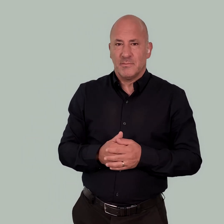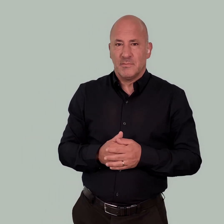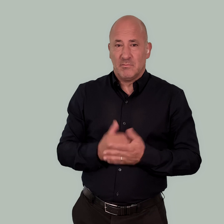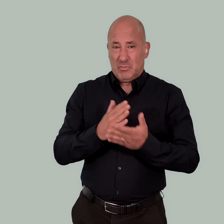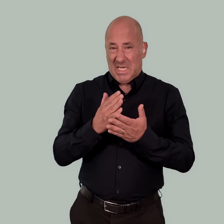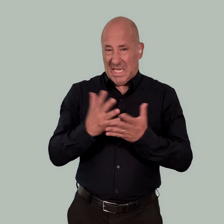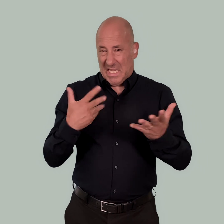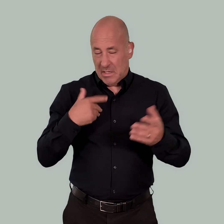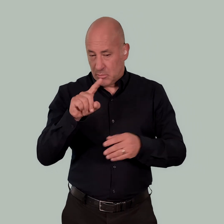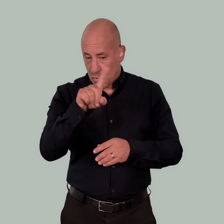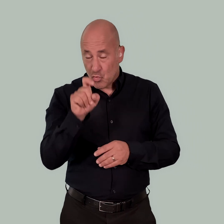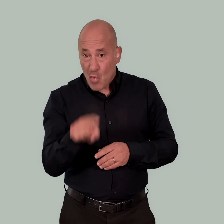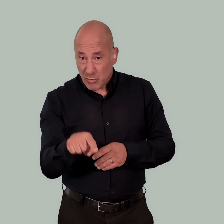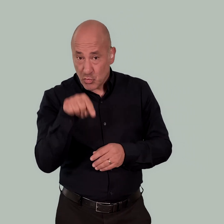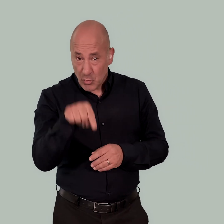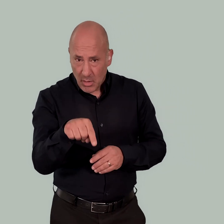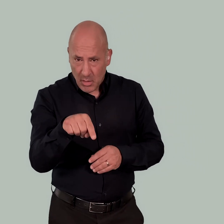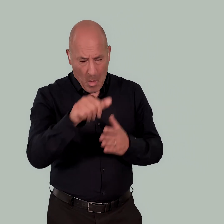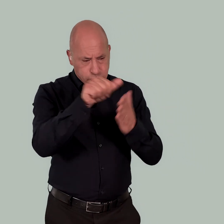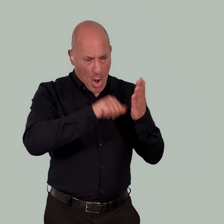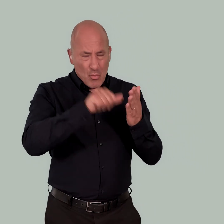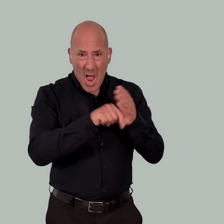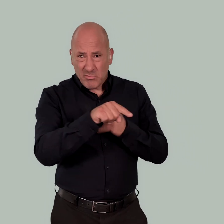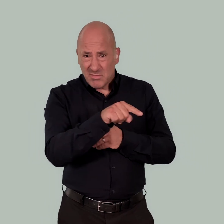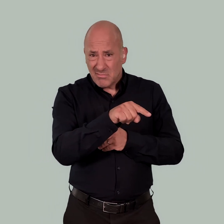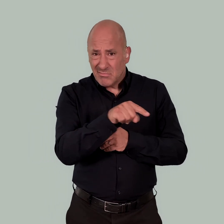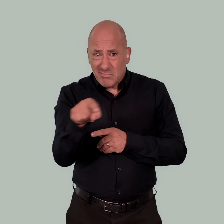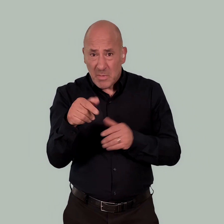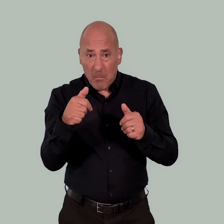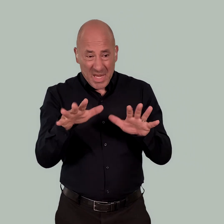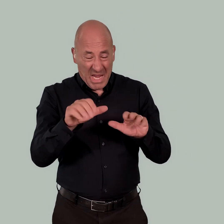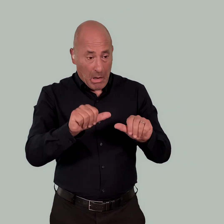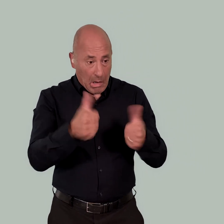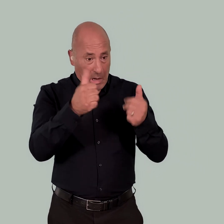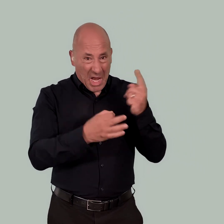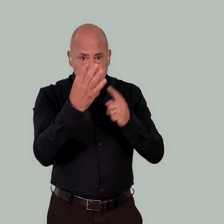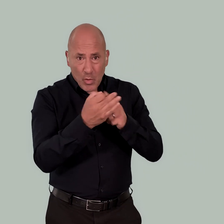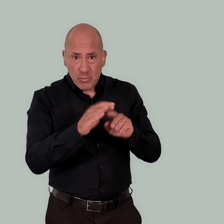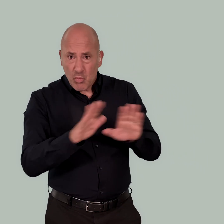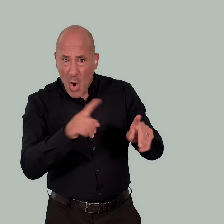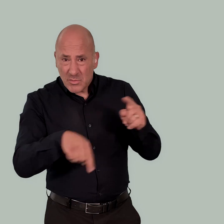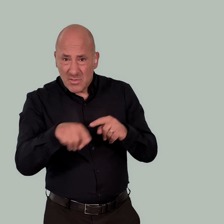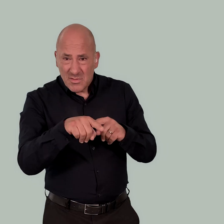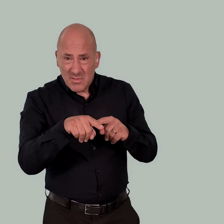668. The question is therefore not whether programmes have had some impact.